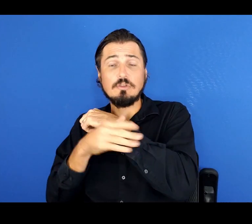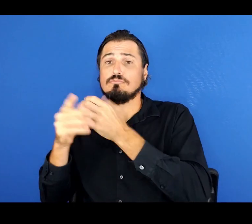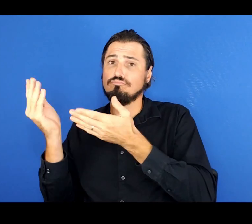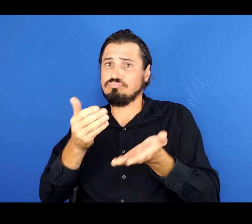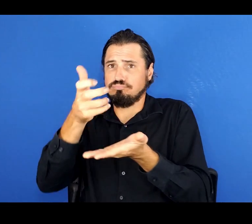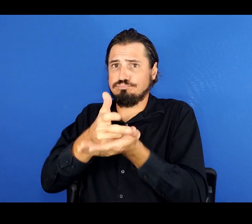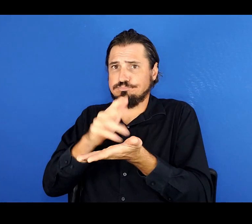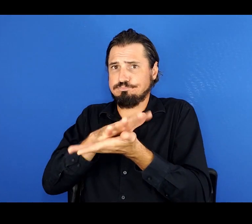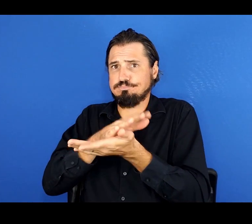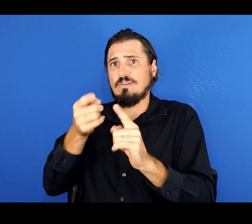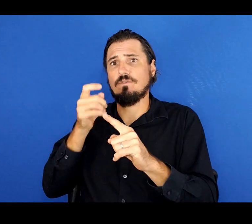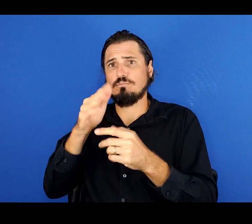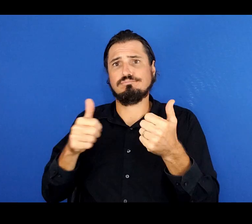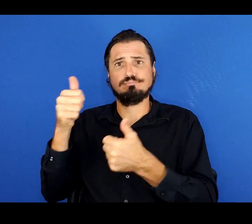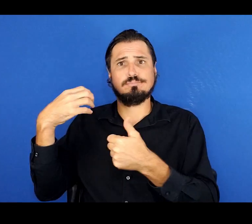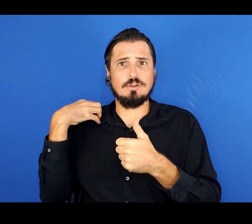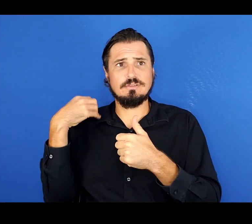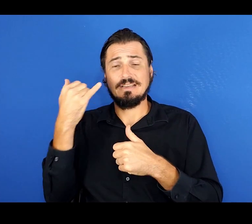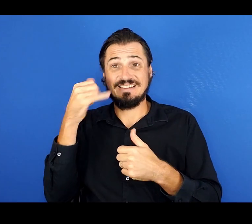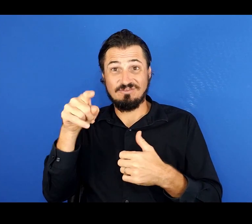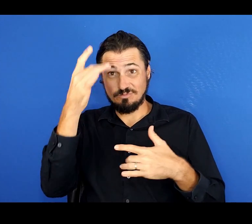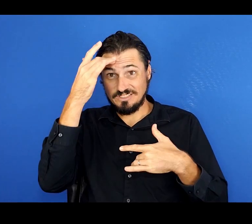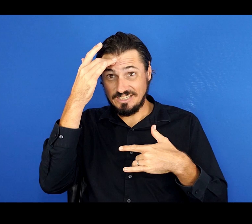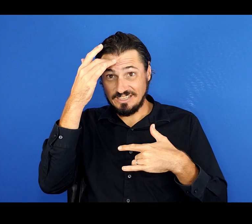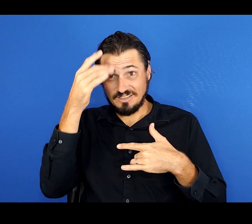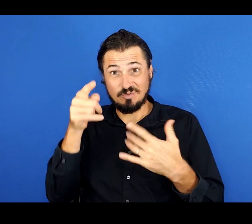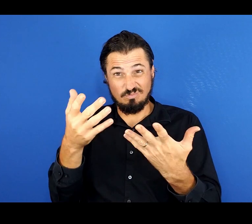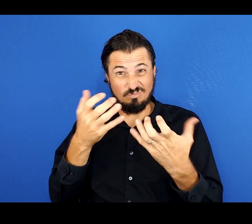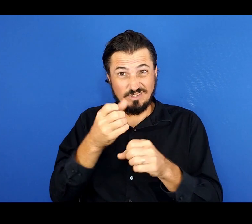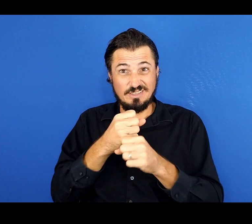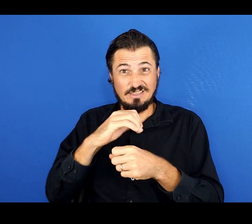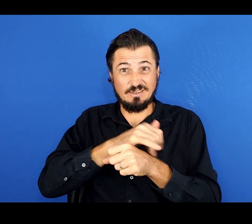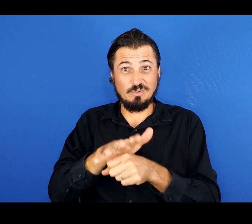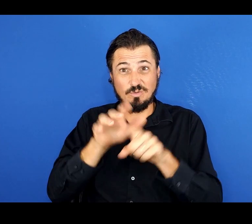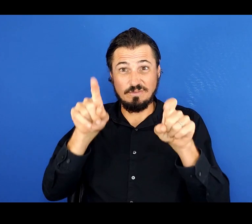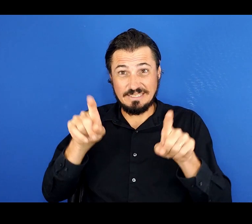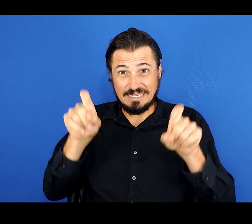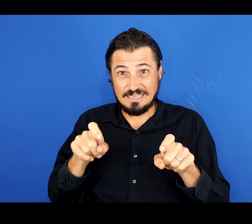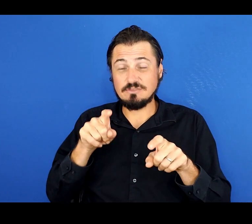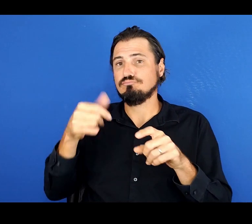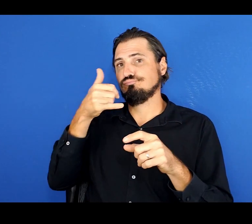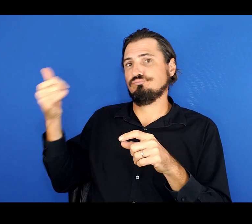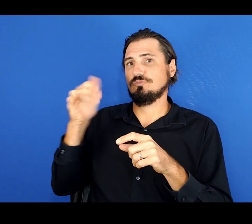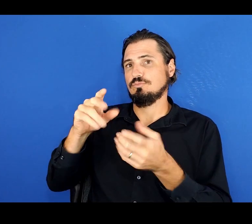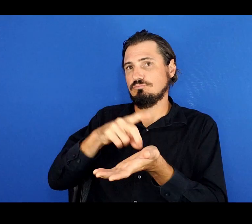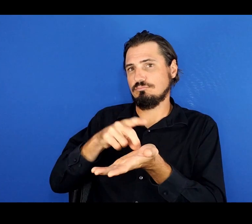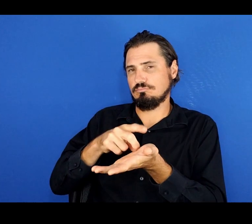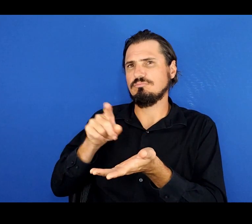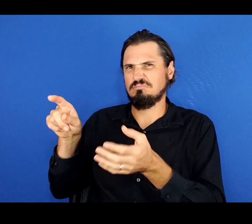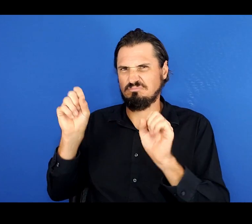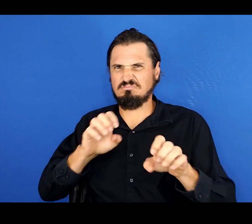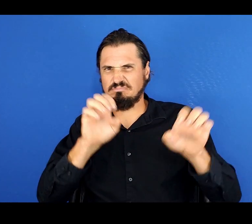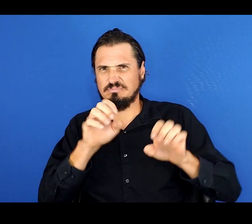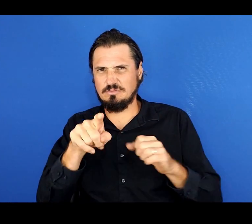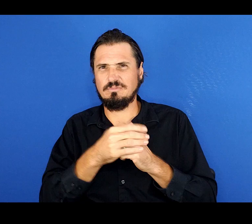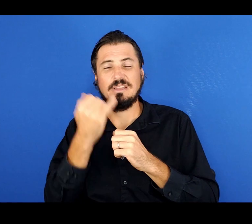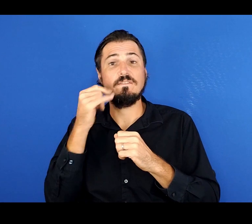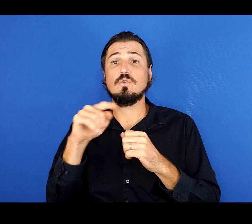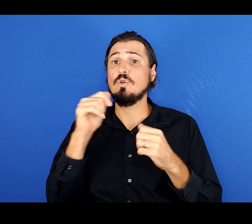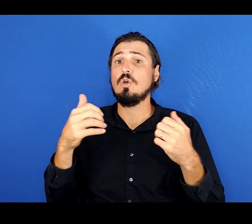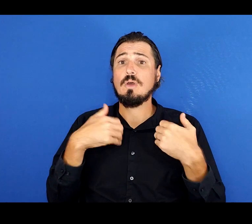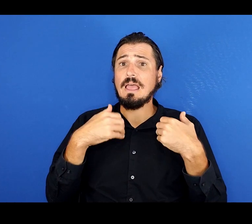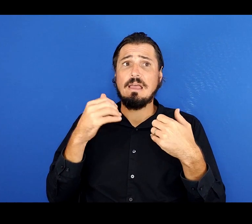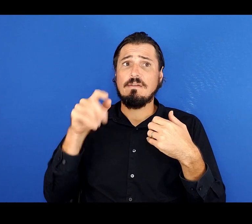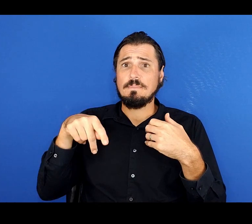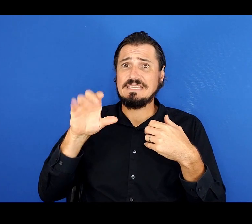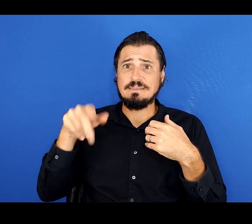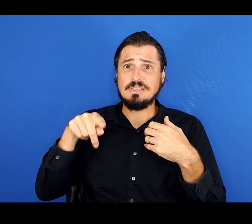If you are sick and think you should be tested for COVID-19, please call your primary care provider who can conduct an evaluation. If you do not have a primary care physician, call the